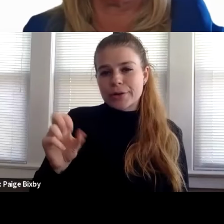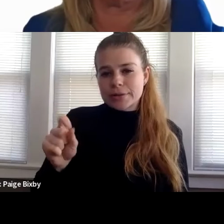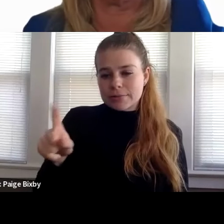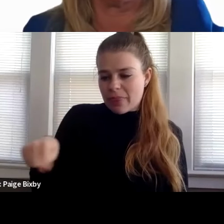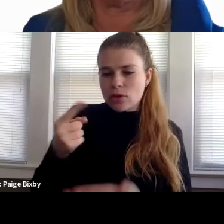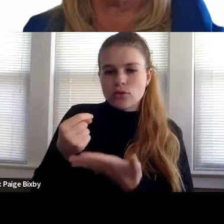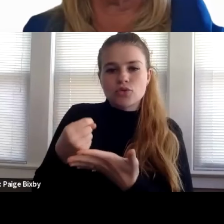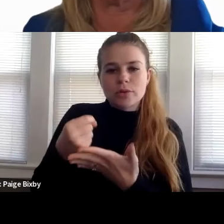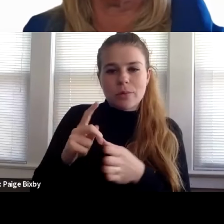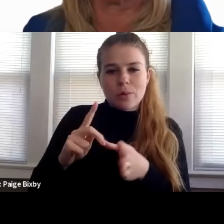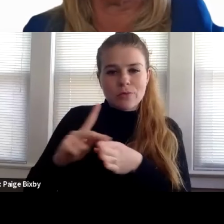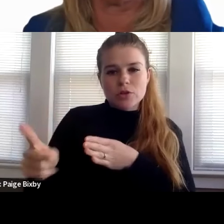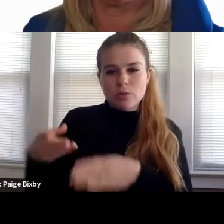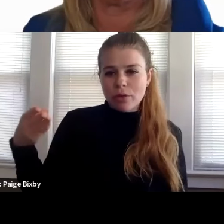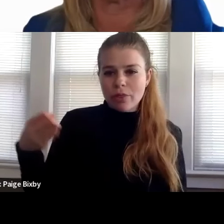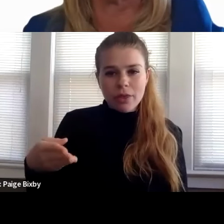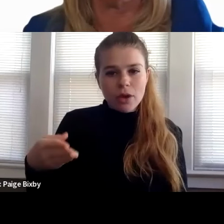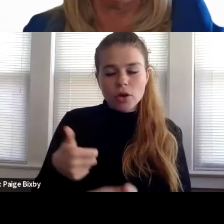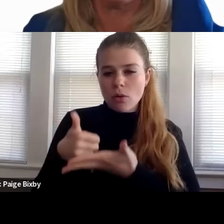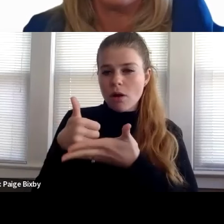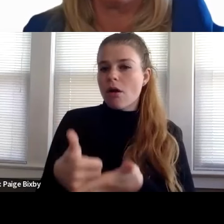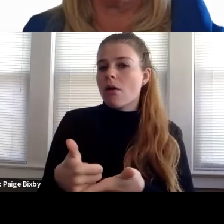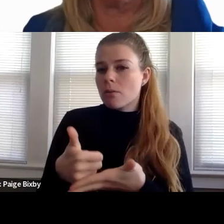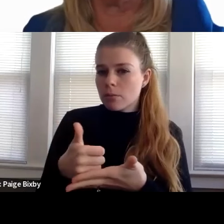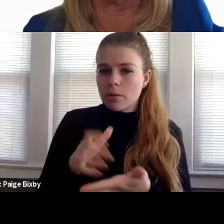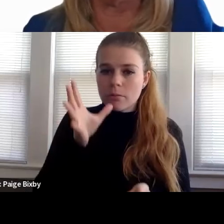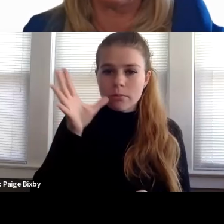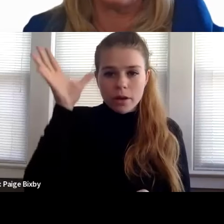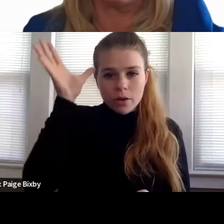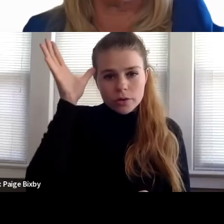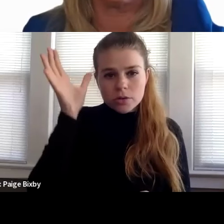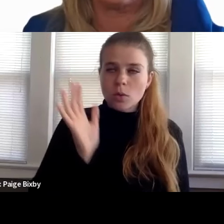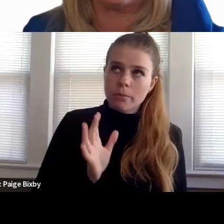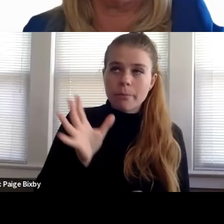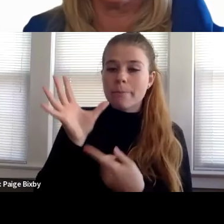that are there to help engage parent or mothers at delivery